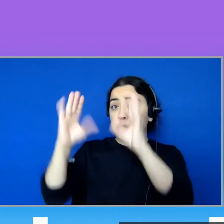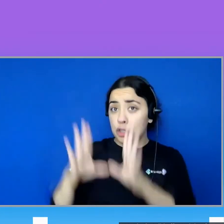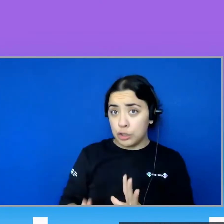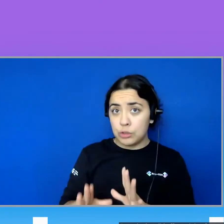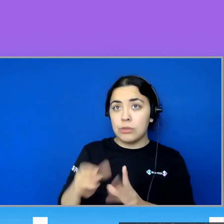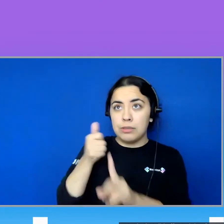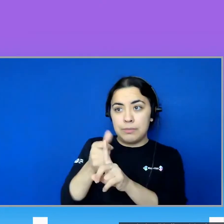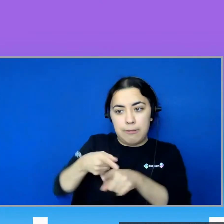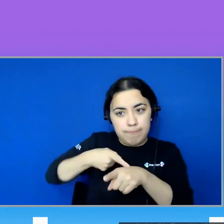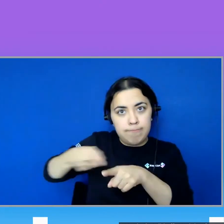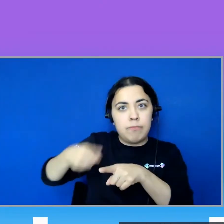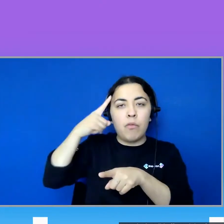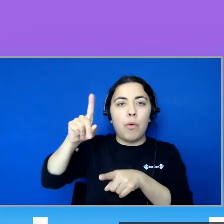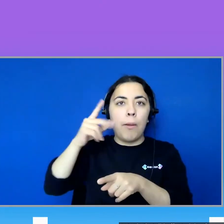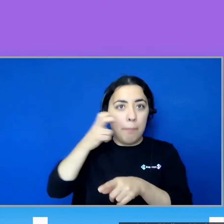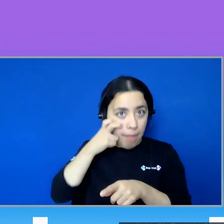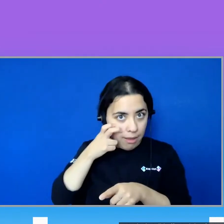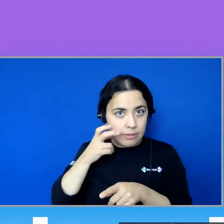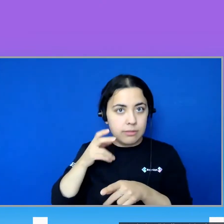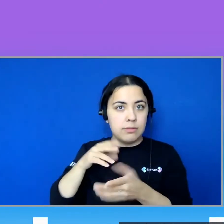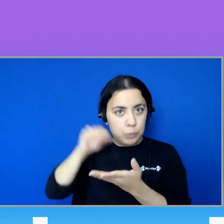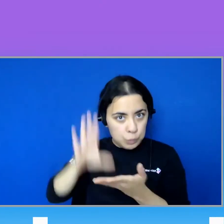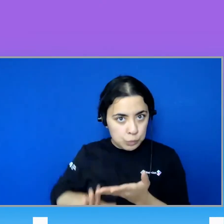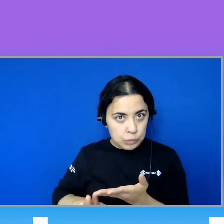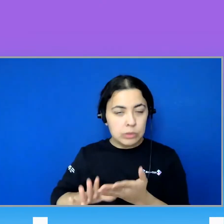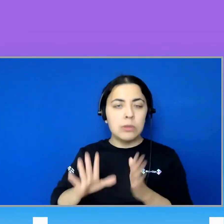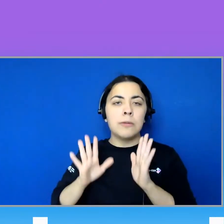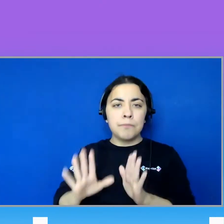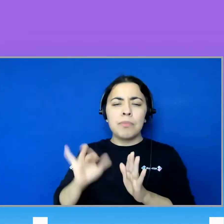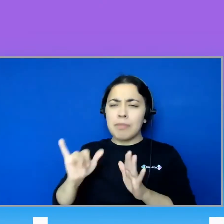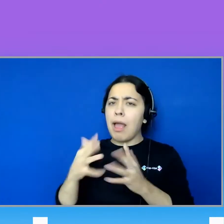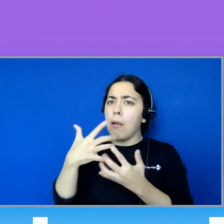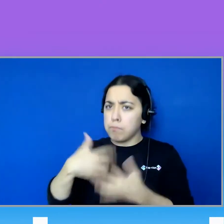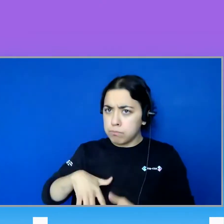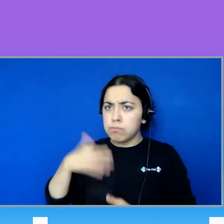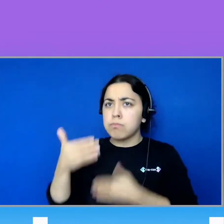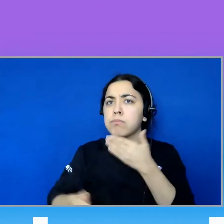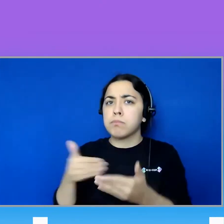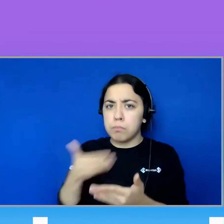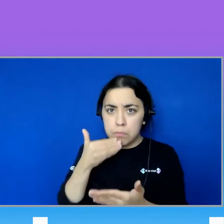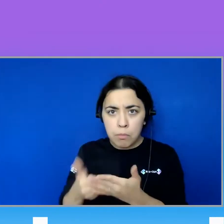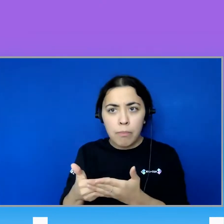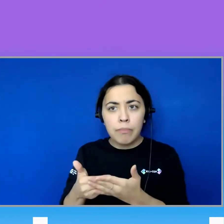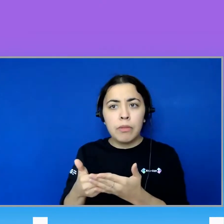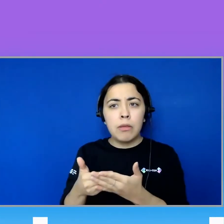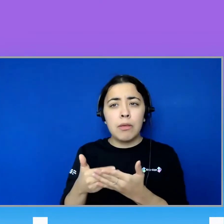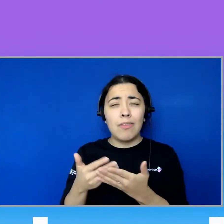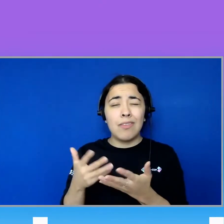special teachers for the blind. And that went very well. And